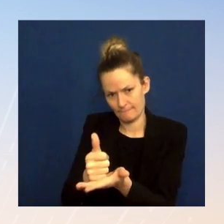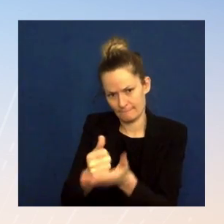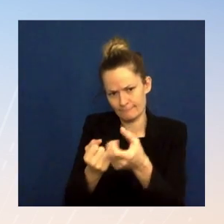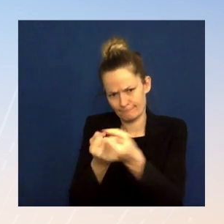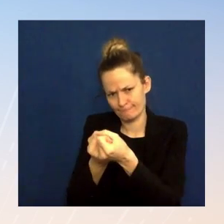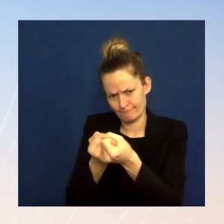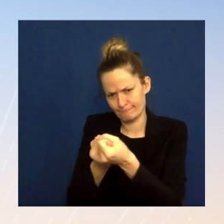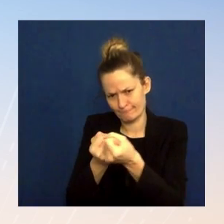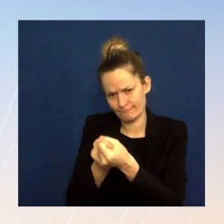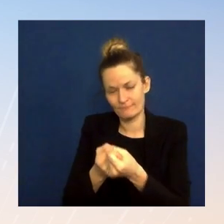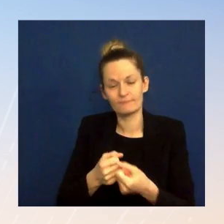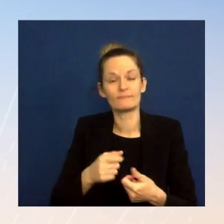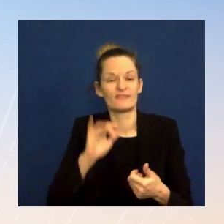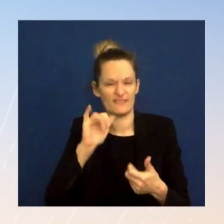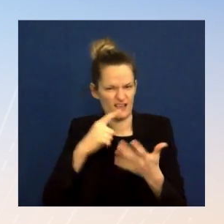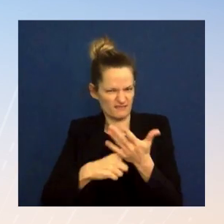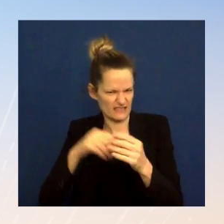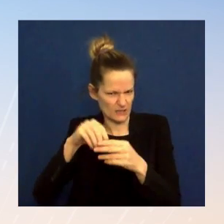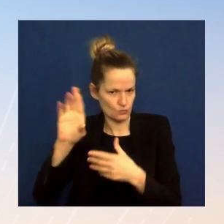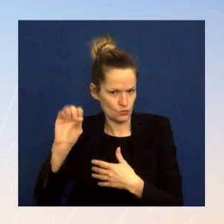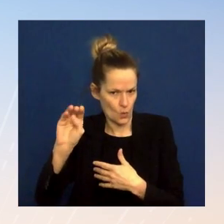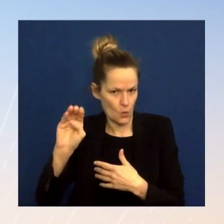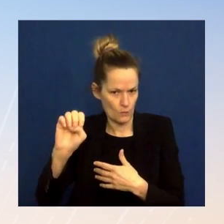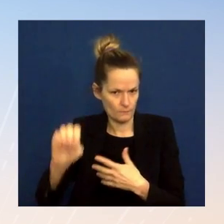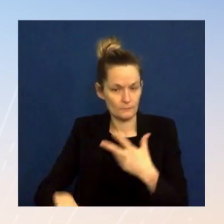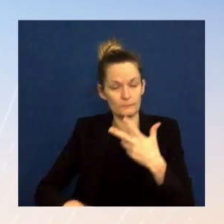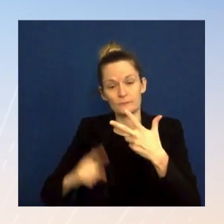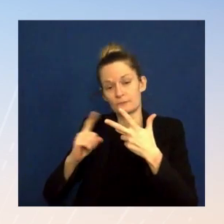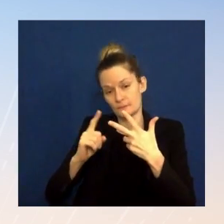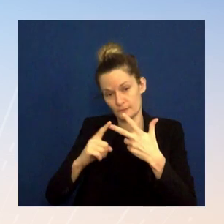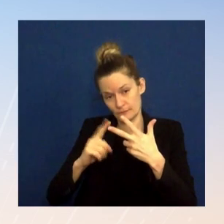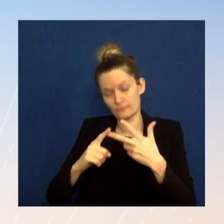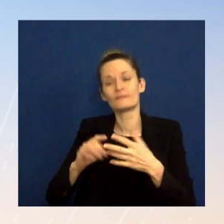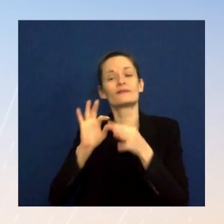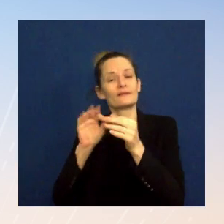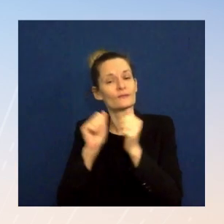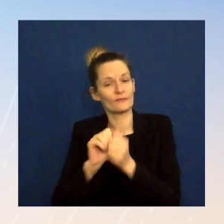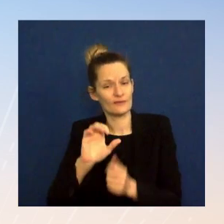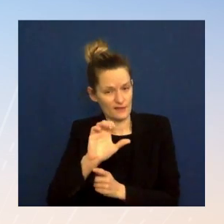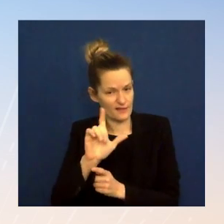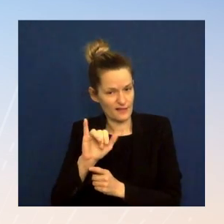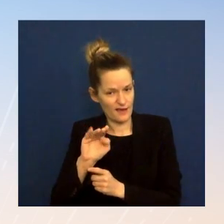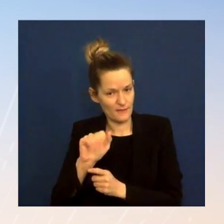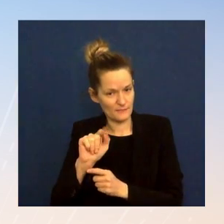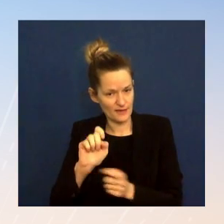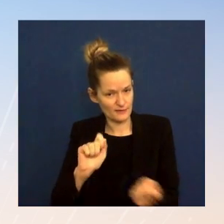on both the adaptation and the transition and mitigation side, President Biden stood up at the U.N. General Assembly